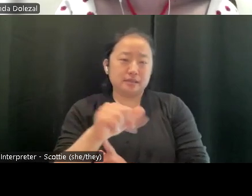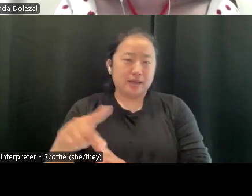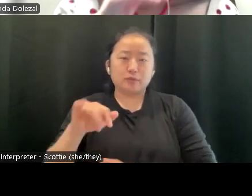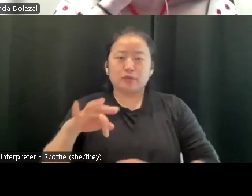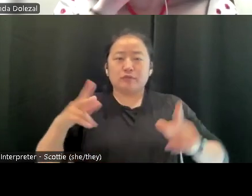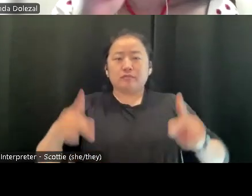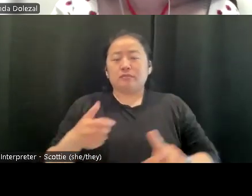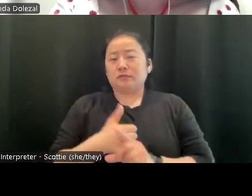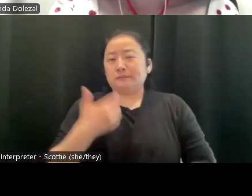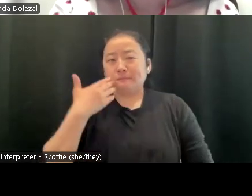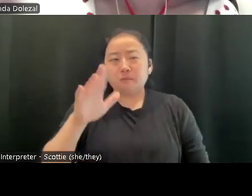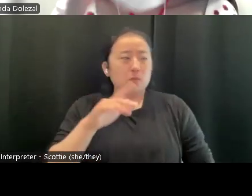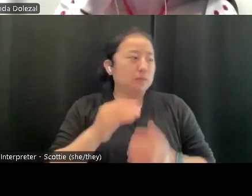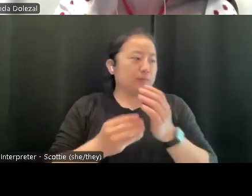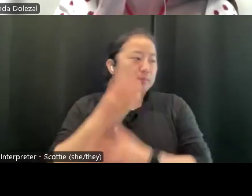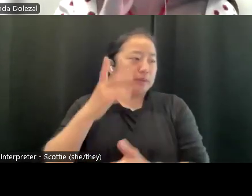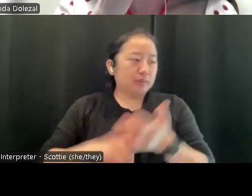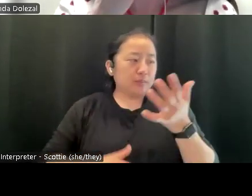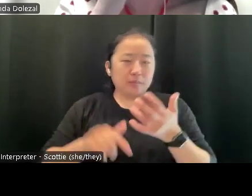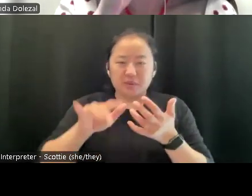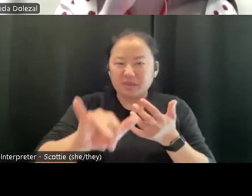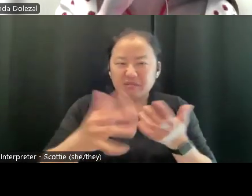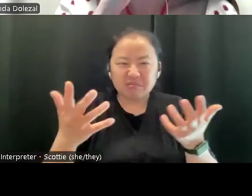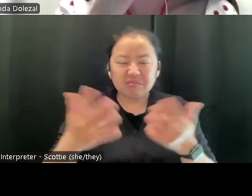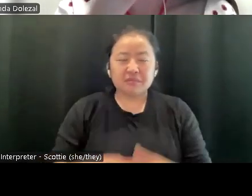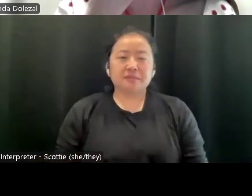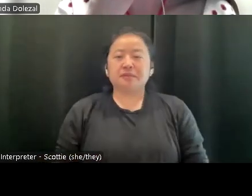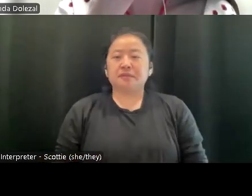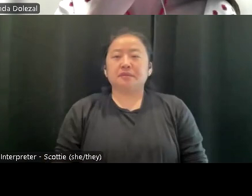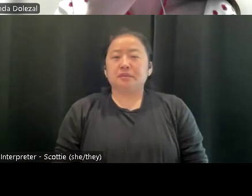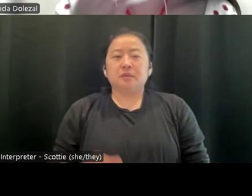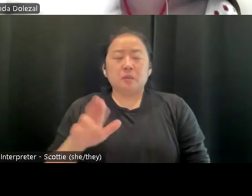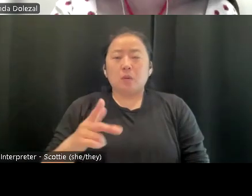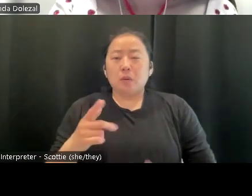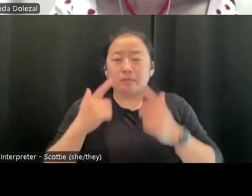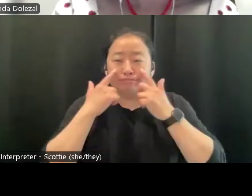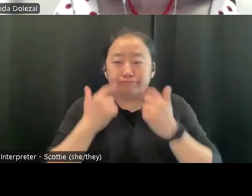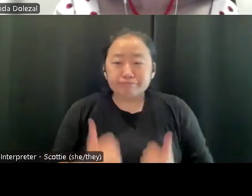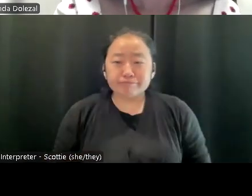with what a certain plant is, or they have a vision loss or for whatever reason, it helps